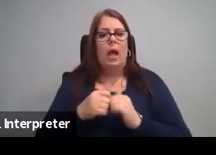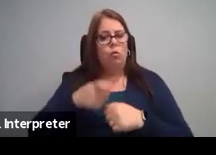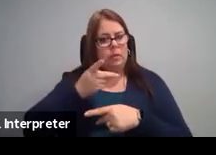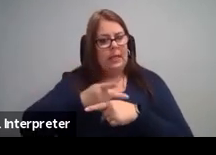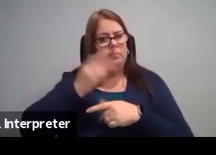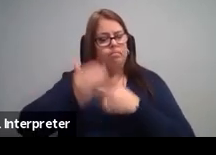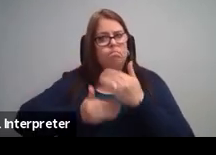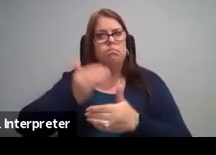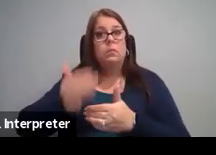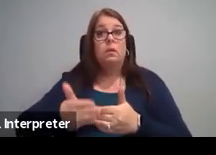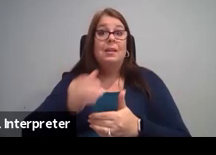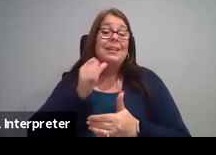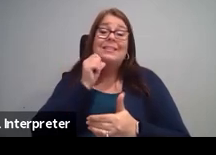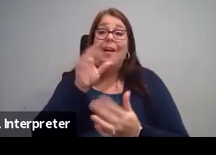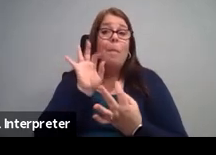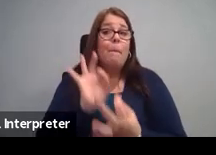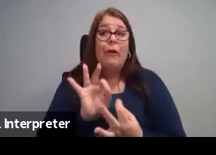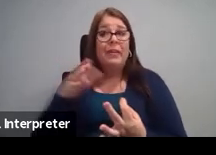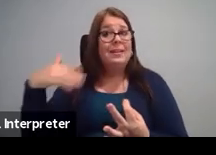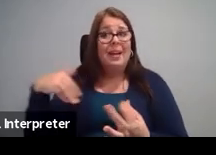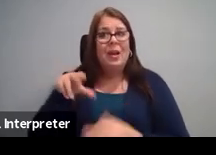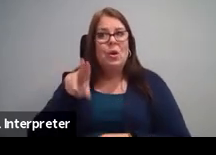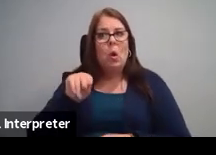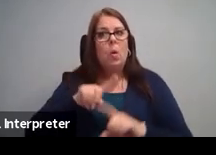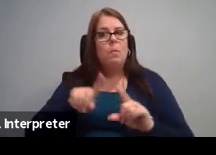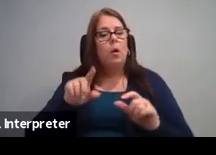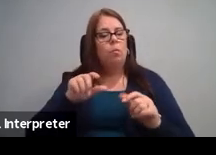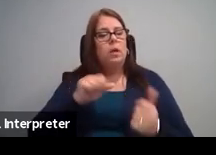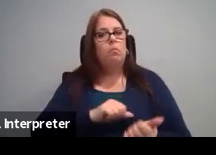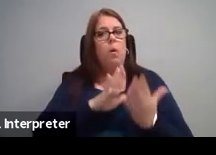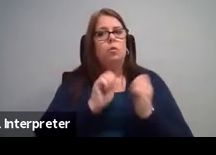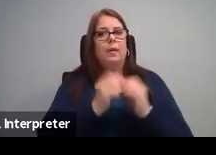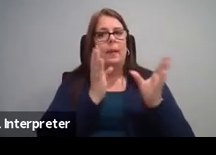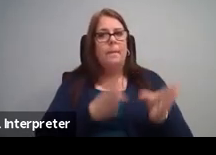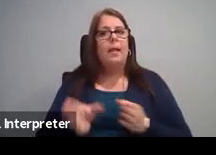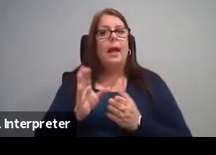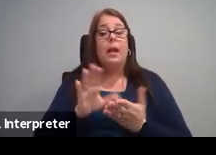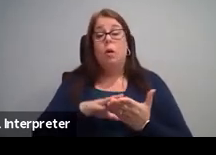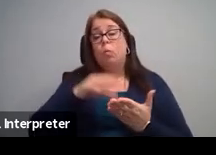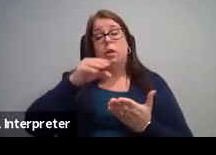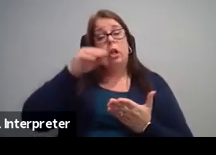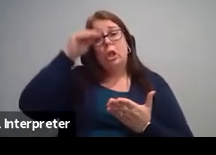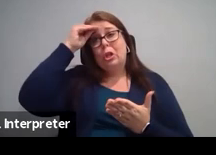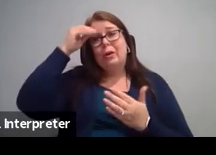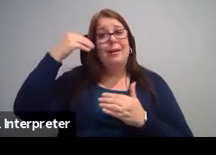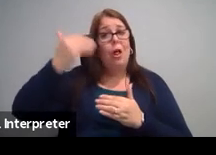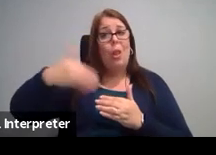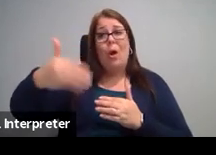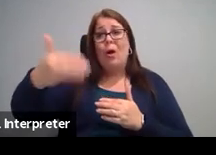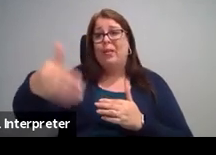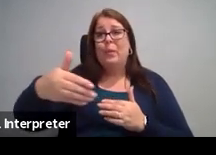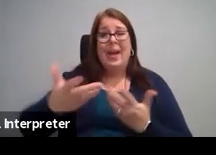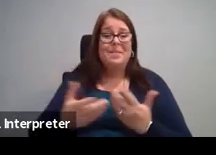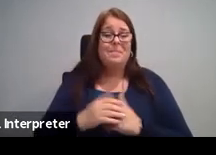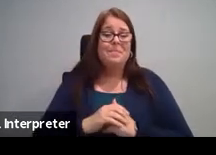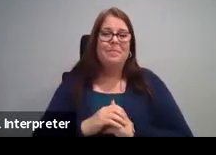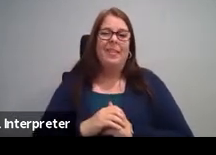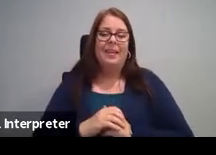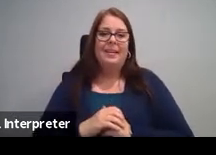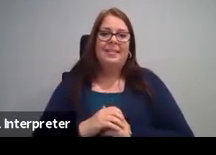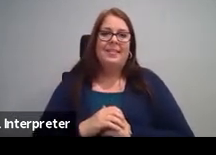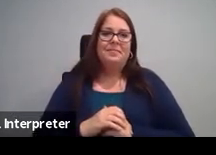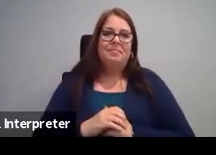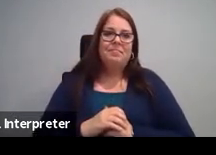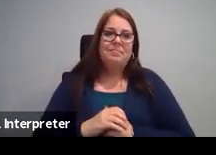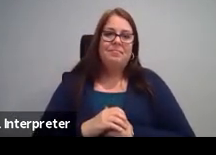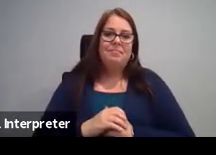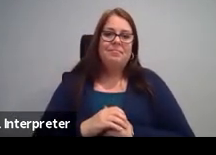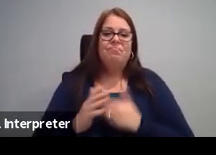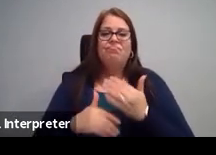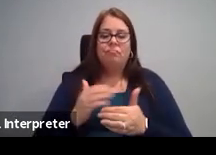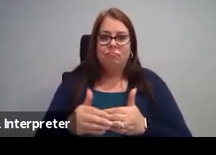Laurie Arnold: It's not perfect, but it's, you know, we approached it with the plan. And we learned along the way and some of the courses that I think that we have probably near ready. Well, or that are in the process, our intro to automotive